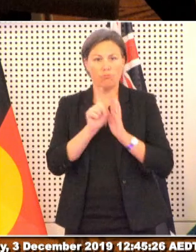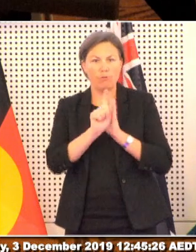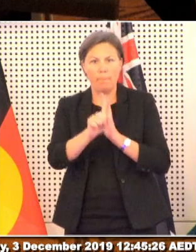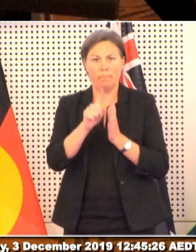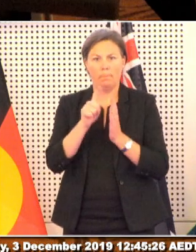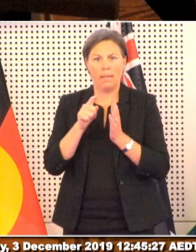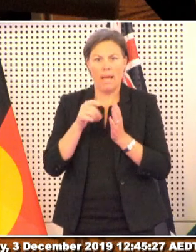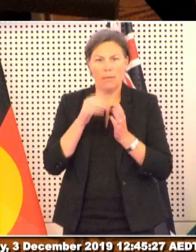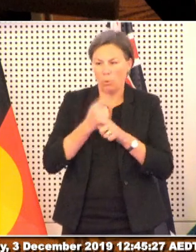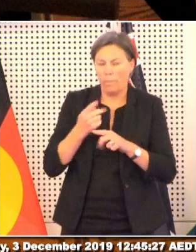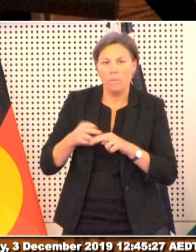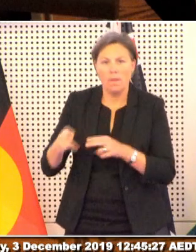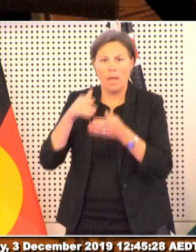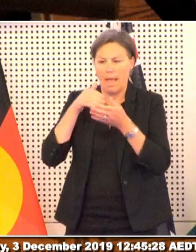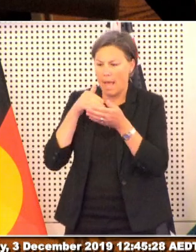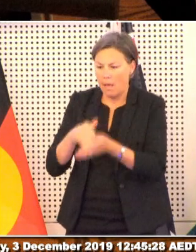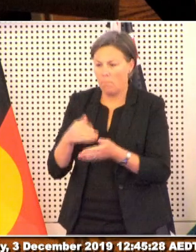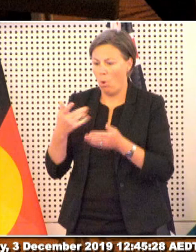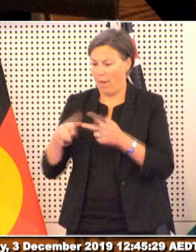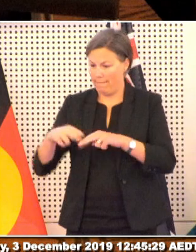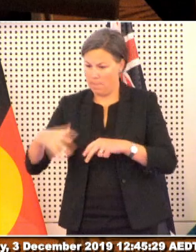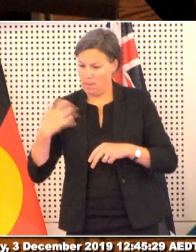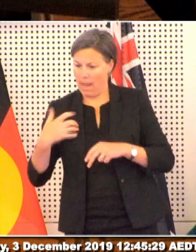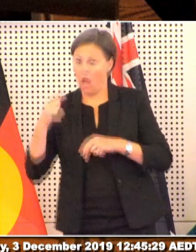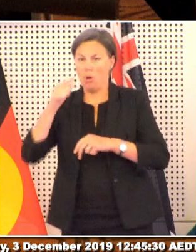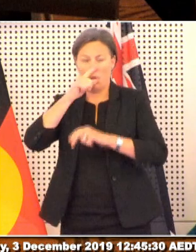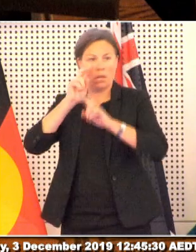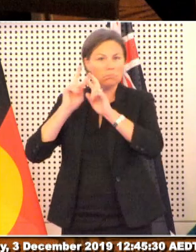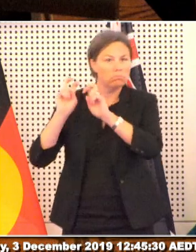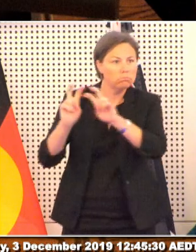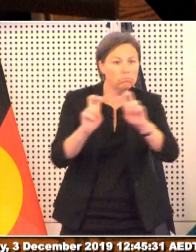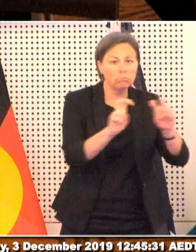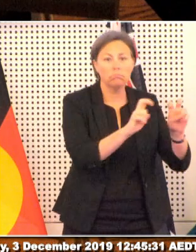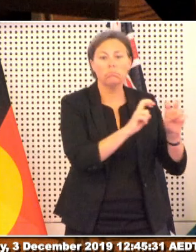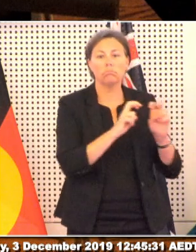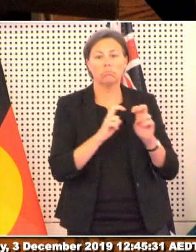complaints and investigating matters that may be referred to you by the tribunal.